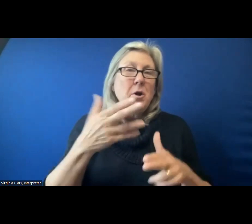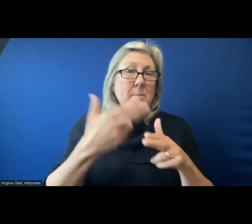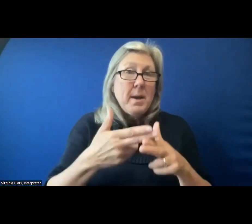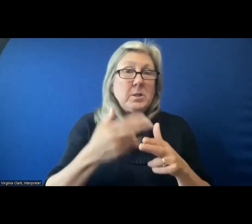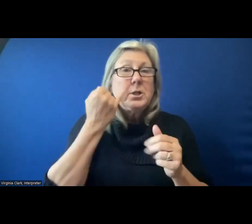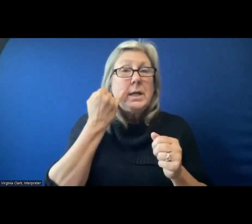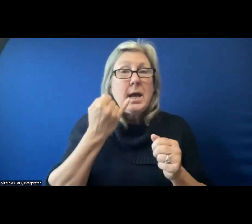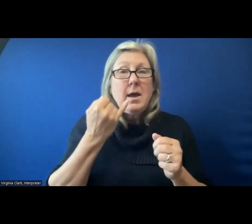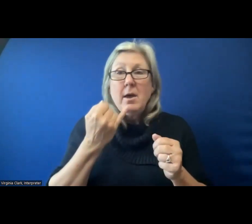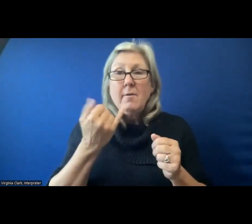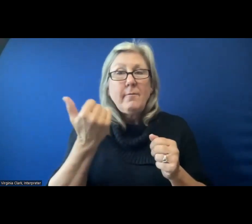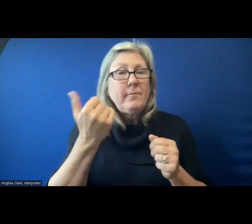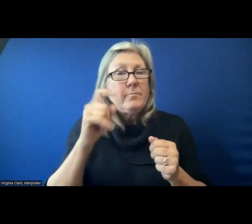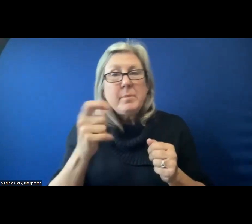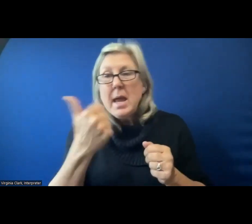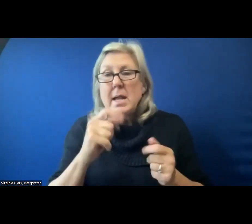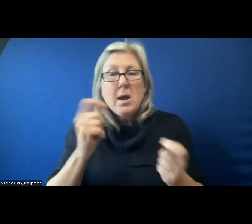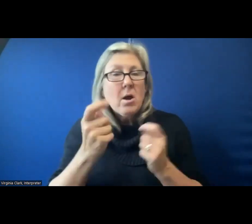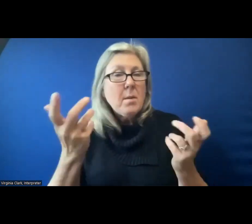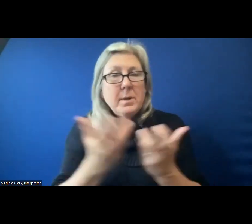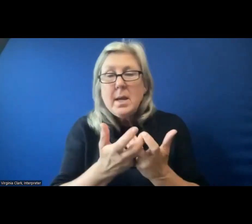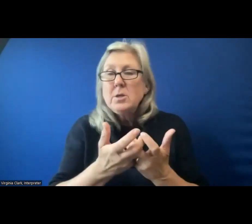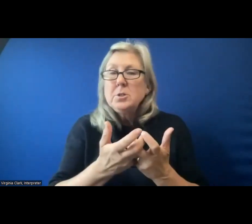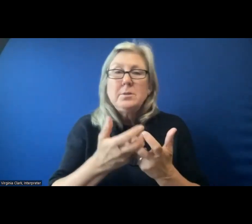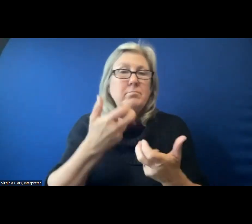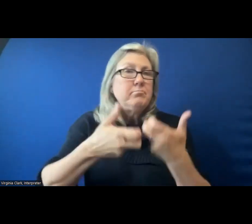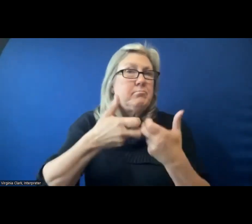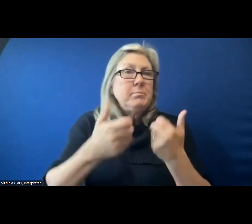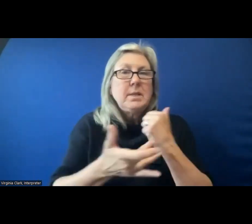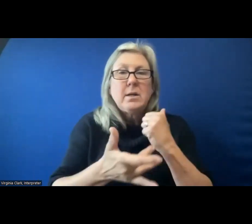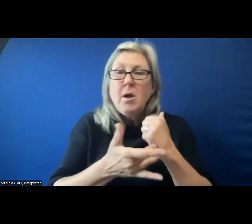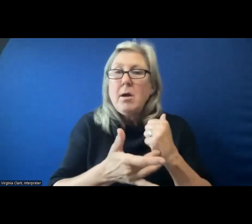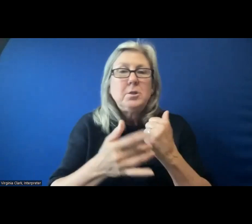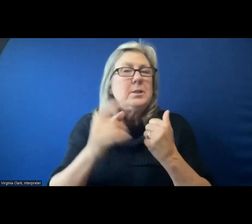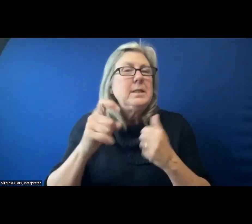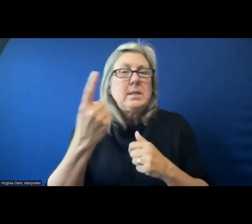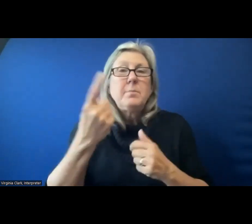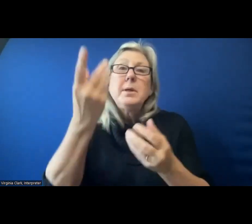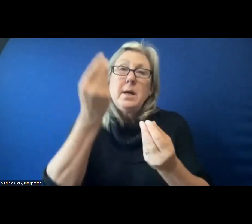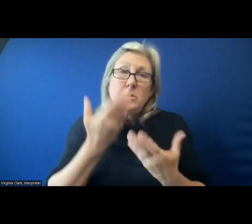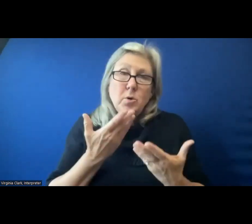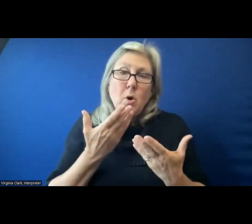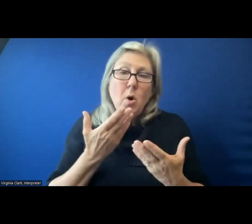accommodations or technology issues or needs, please do let us know. Raise your virtual